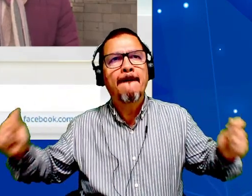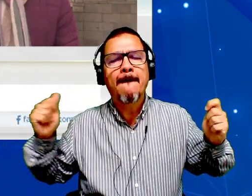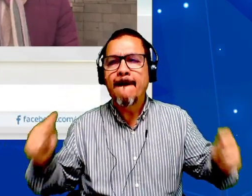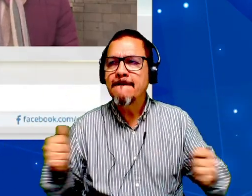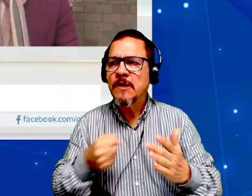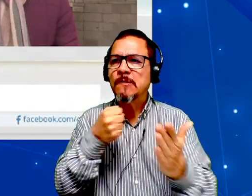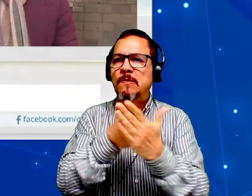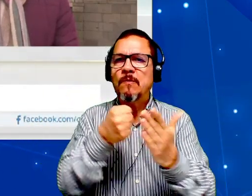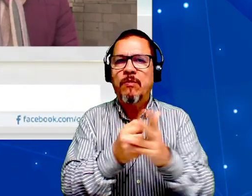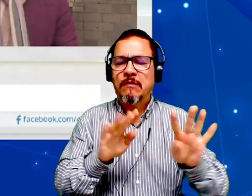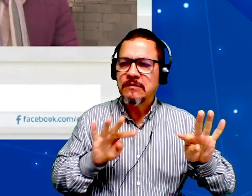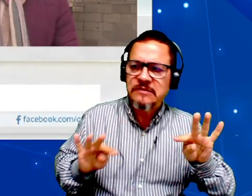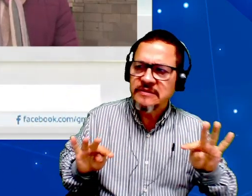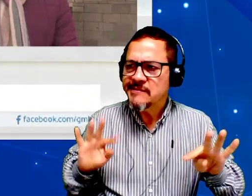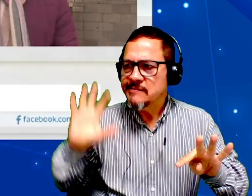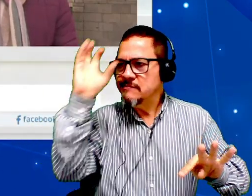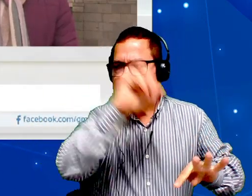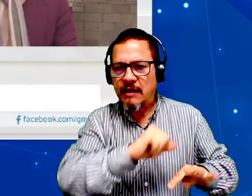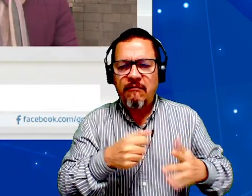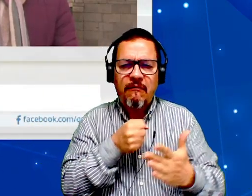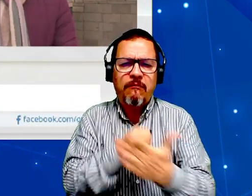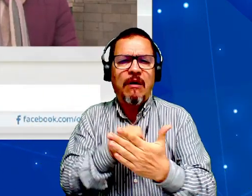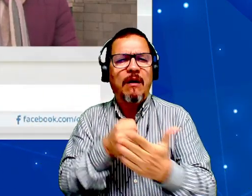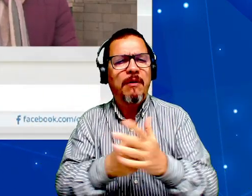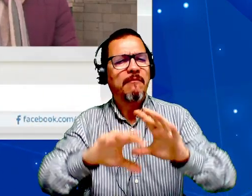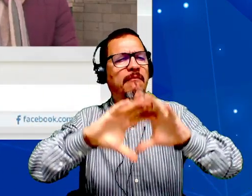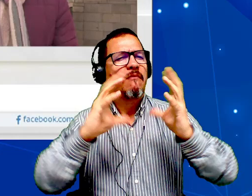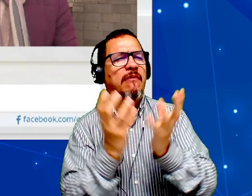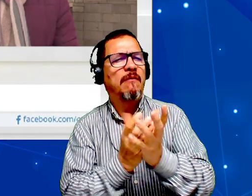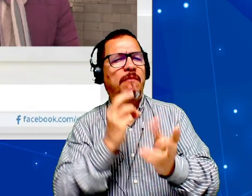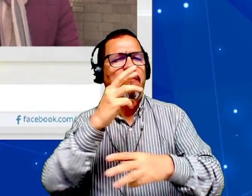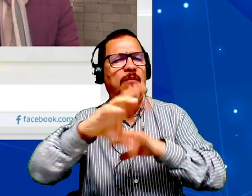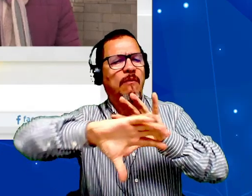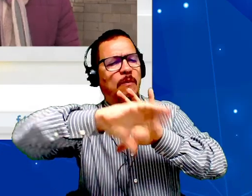but when it's on the scale of tens of thousands of students walking out, that's very onerous on the